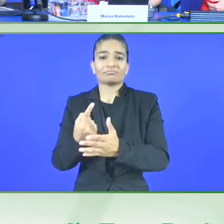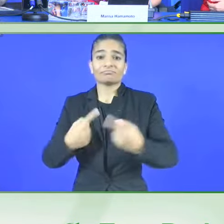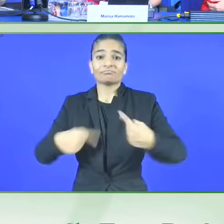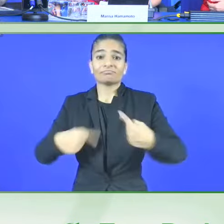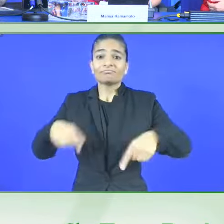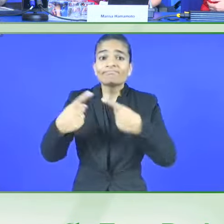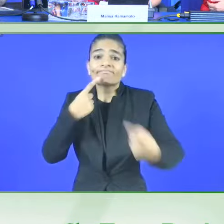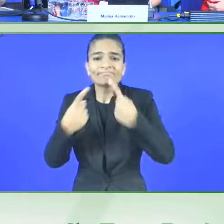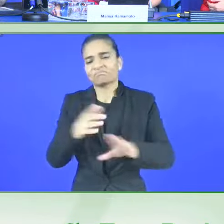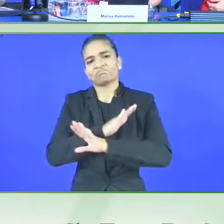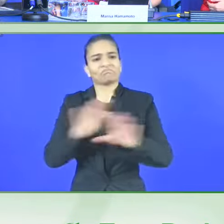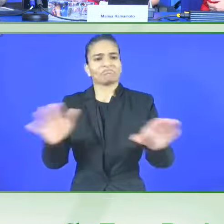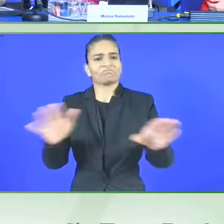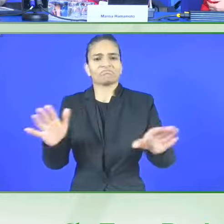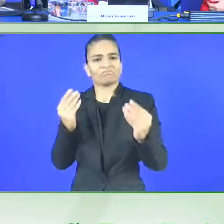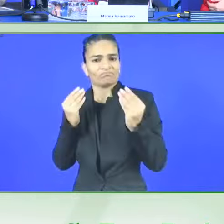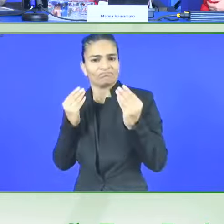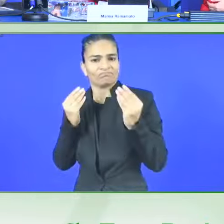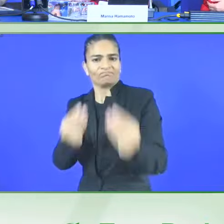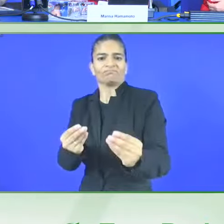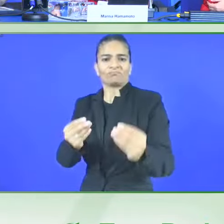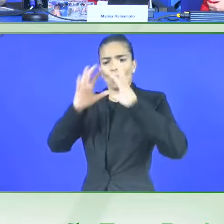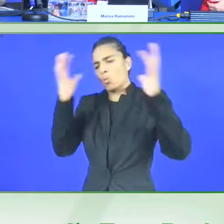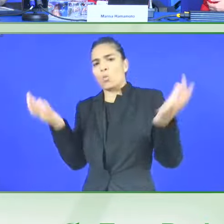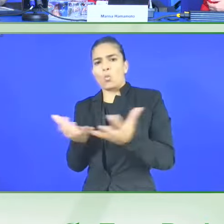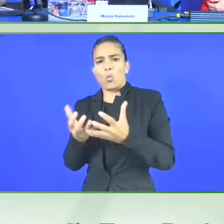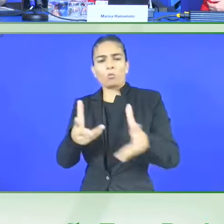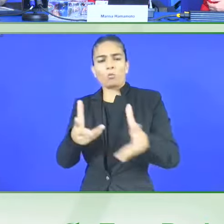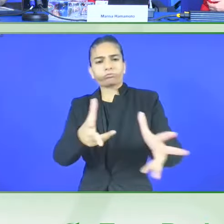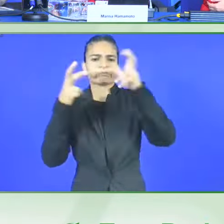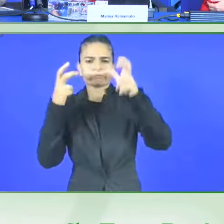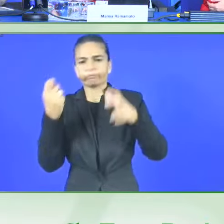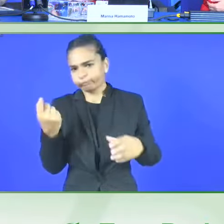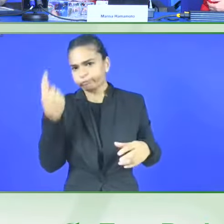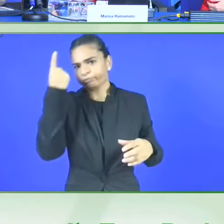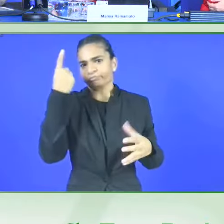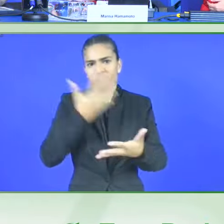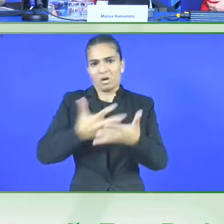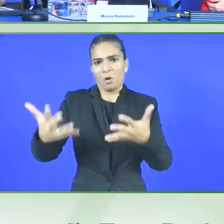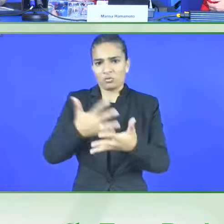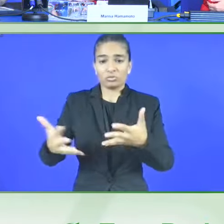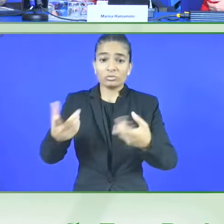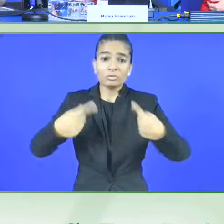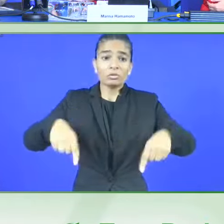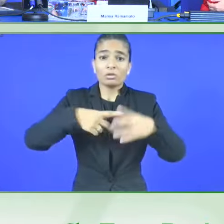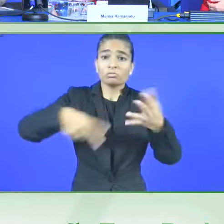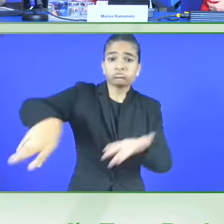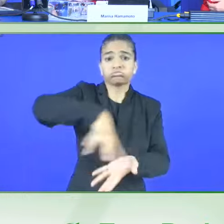Yes! Disability inclusion benefits everyone!